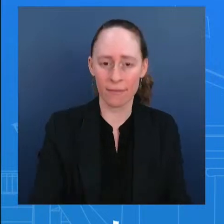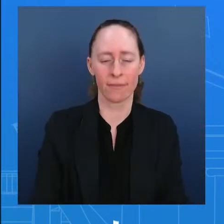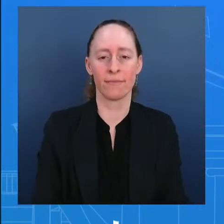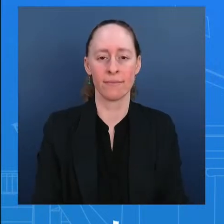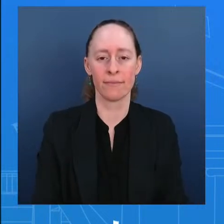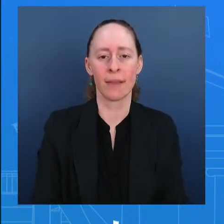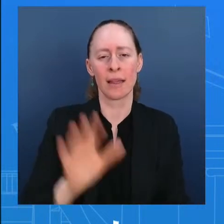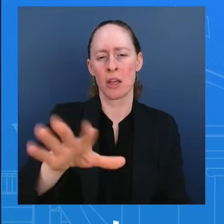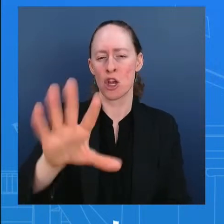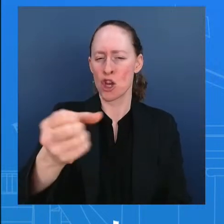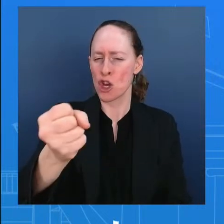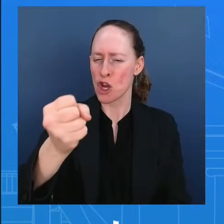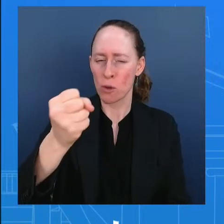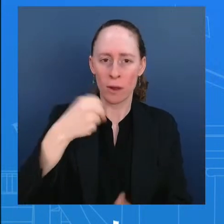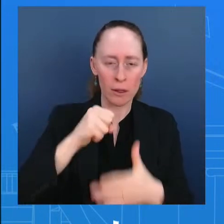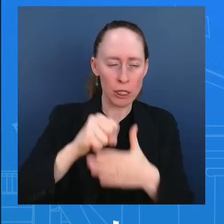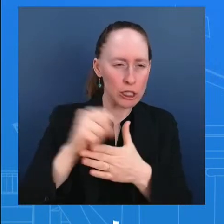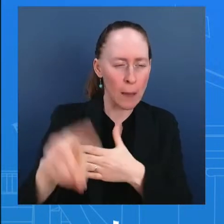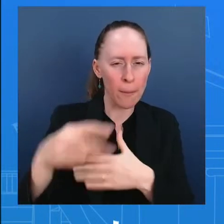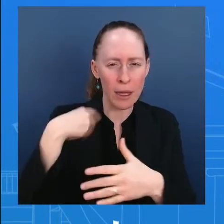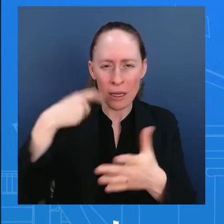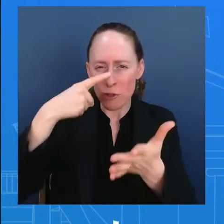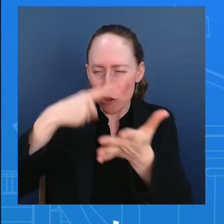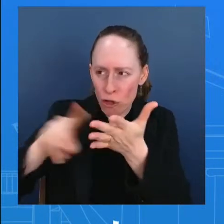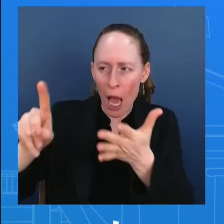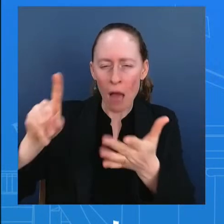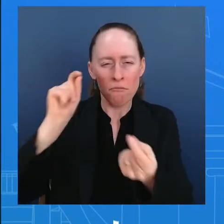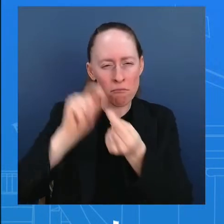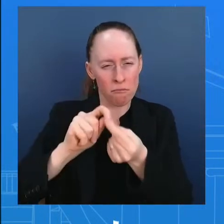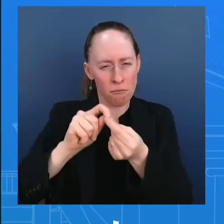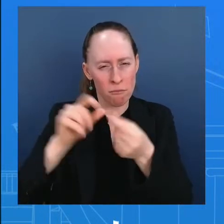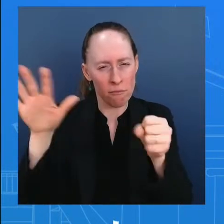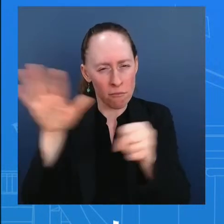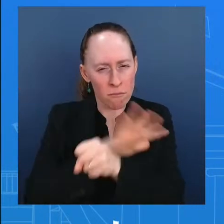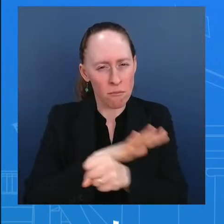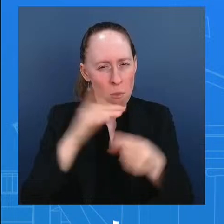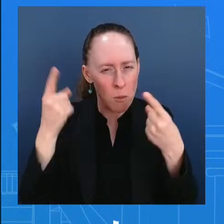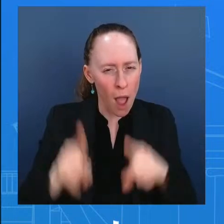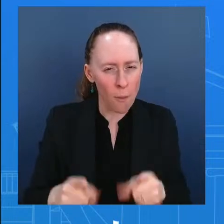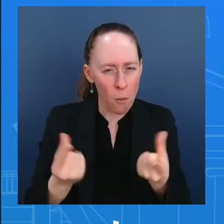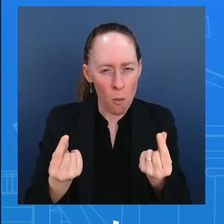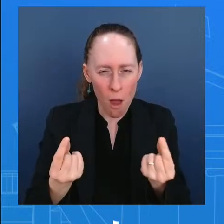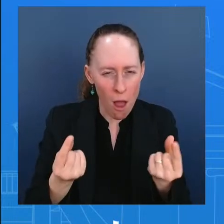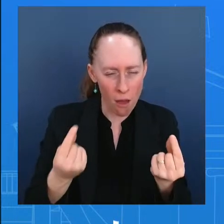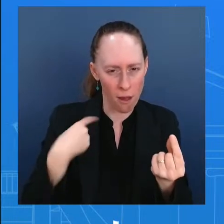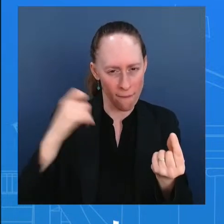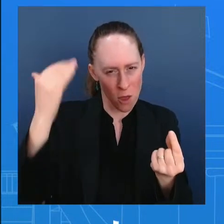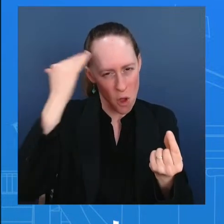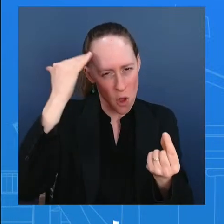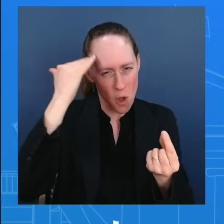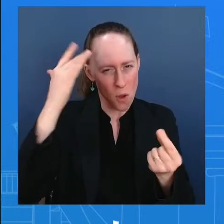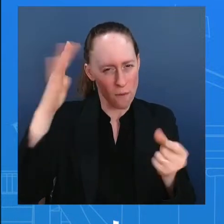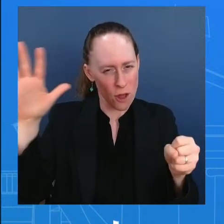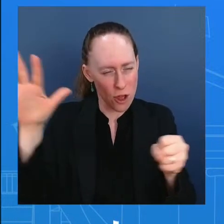without having all the information. And so, I’m just going to be super mindful and -- and leave it there. time for one more.